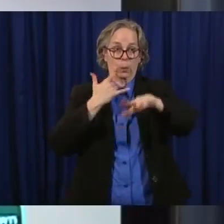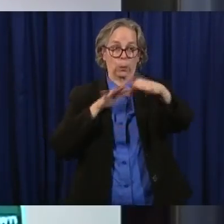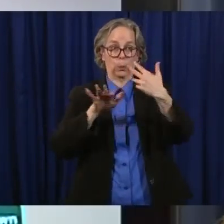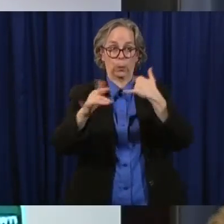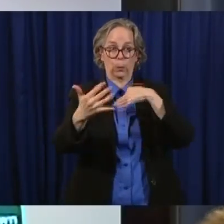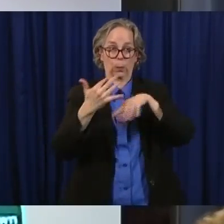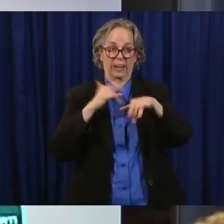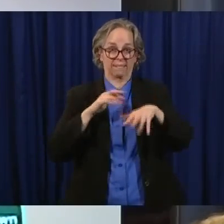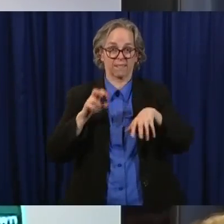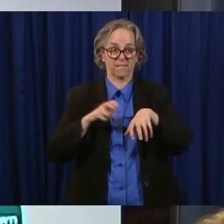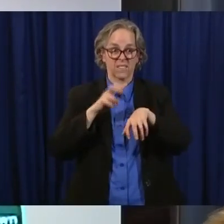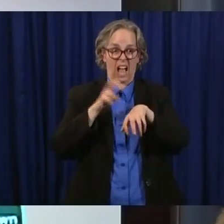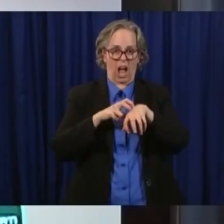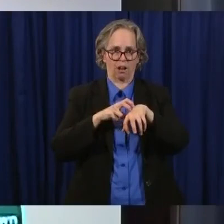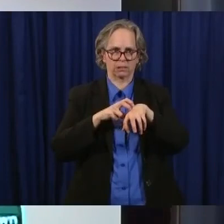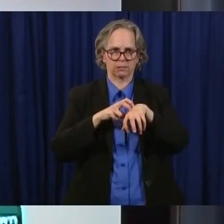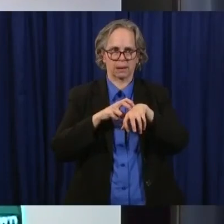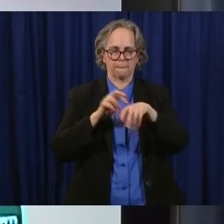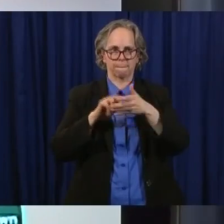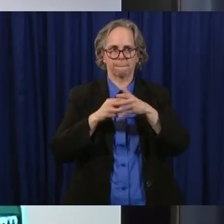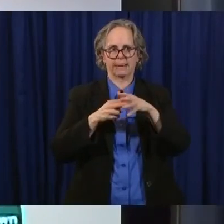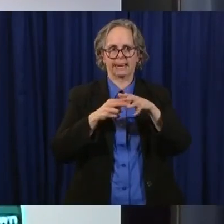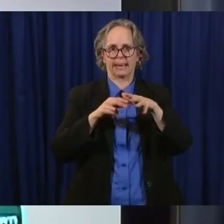SUMMER. THAT RECIRCULATION MEANS YOU CAN RECIRCULATE THE VIRUSES AS WELL.